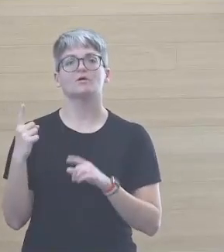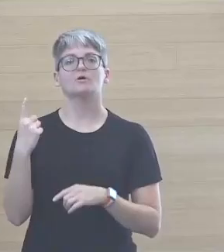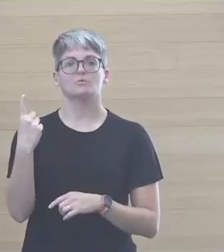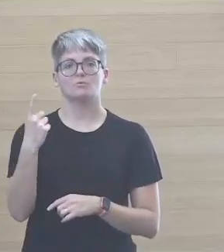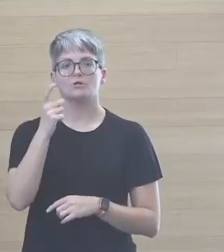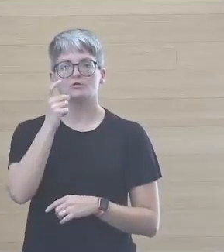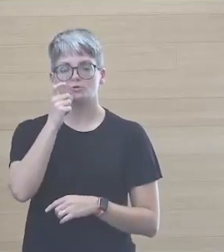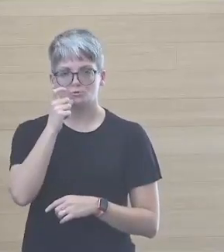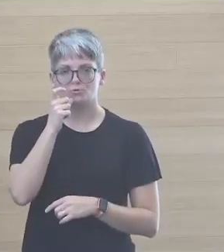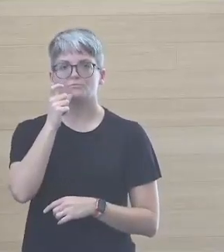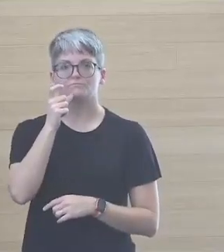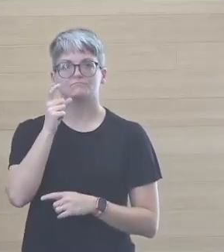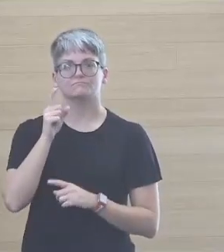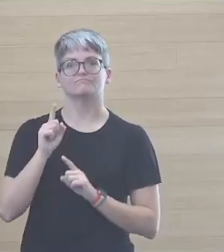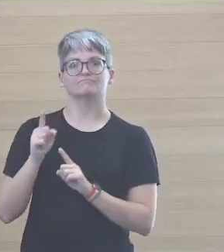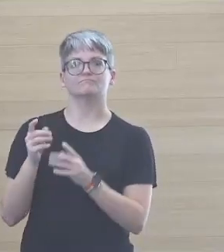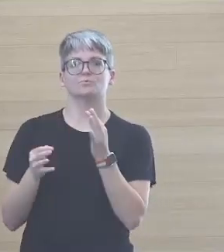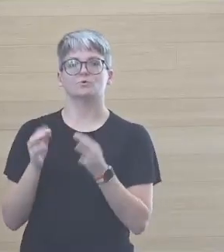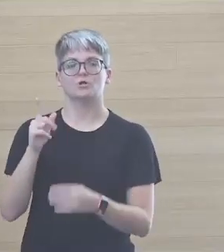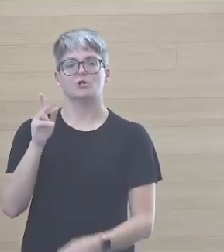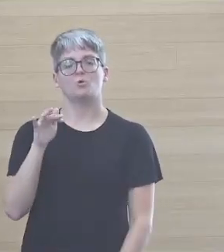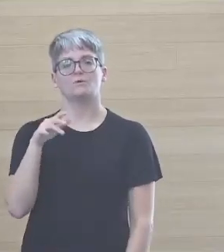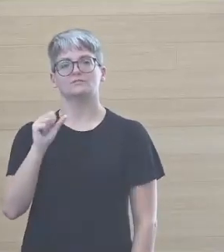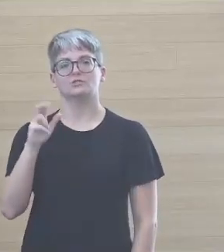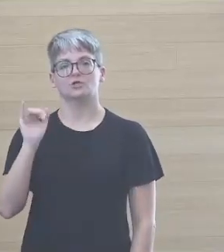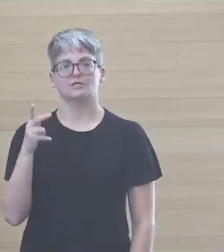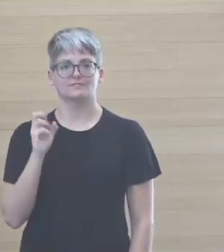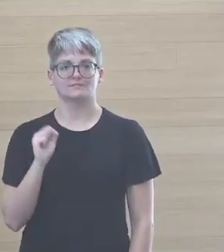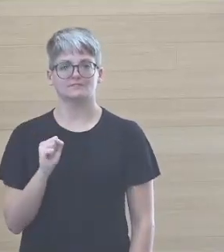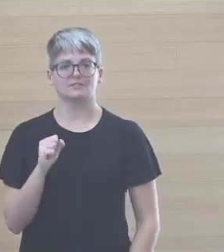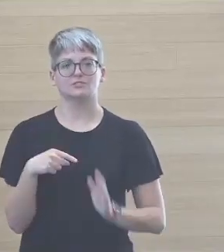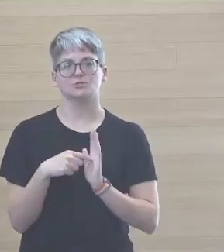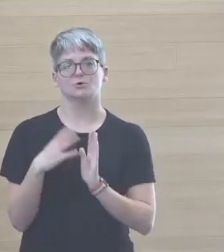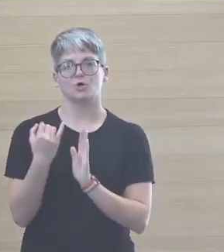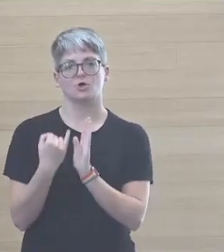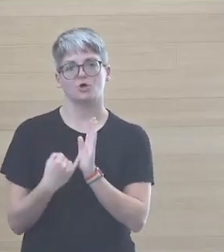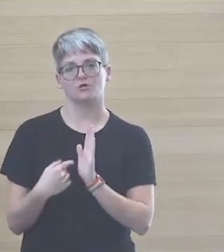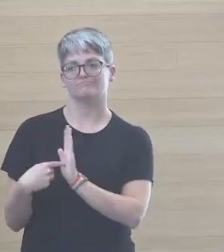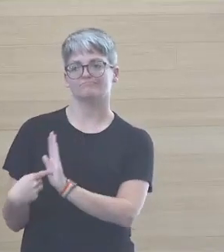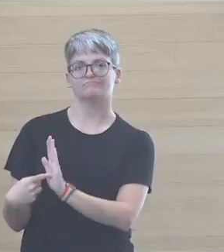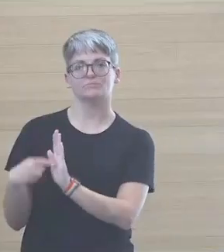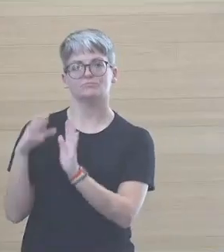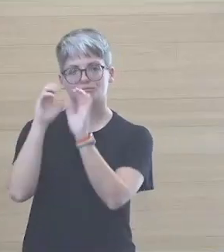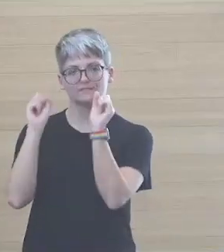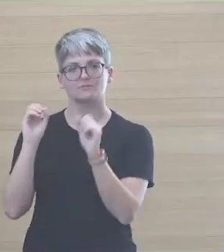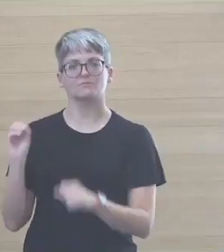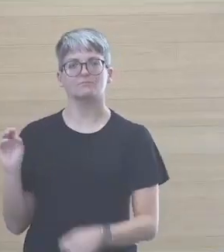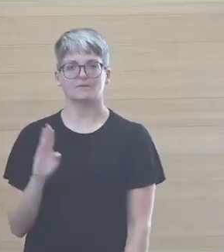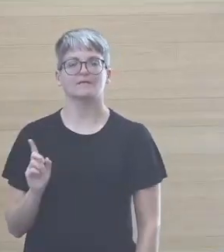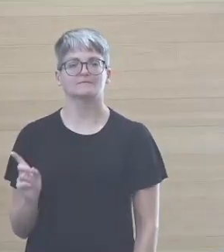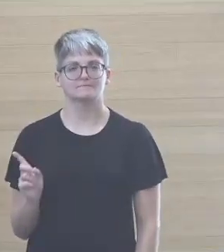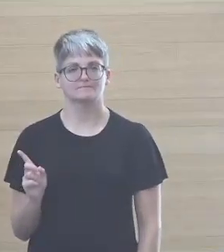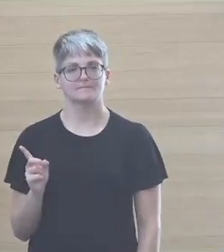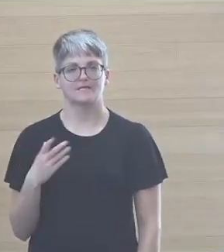Lois Curtis sharing a piece of her artwork with President Barack Obama in the White House.